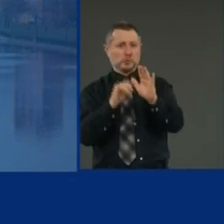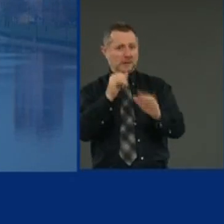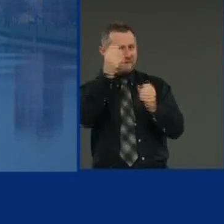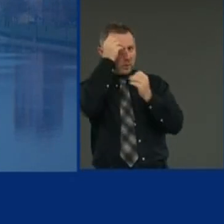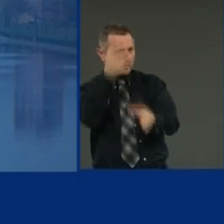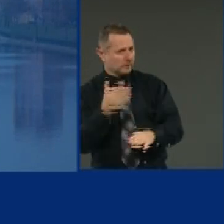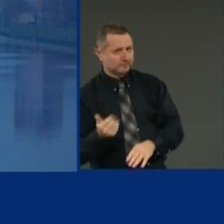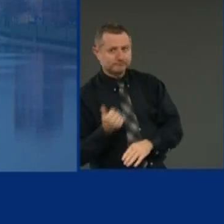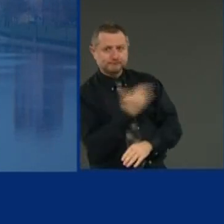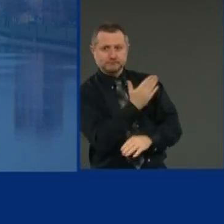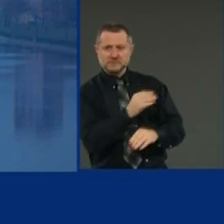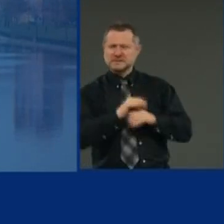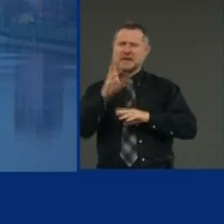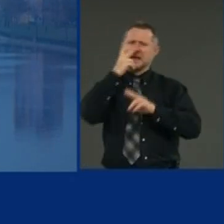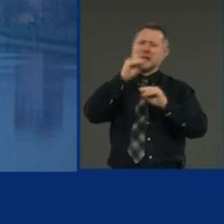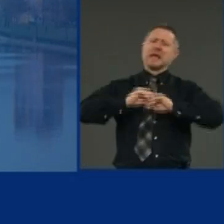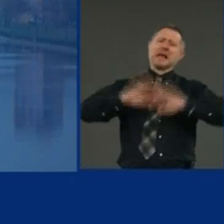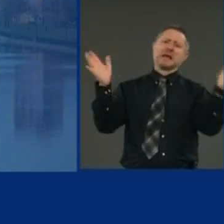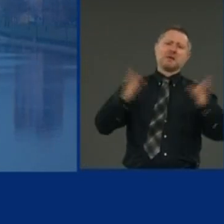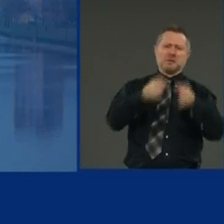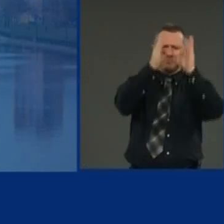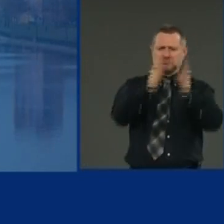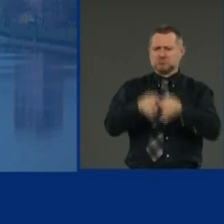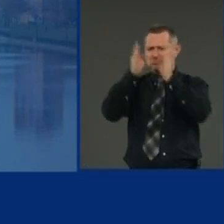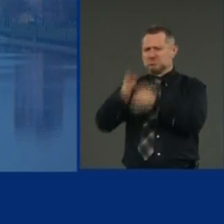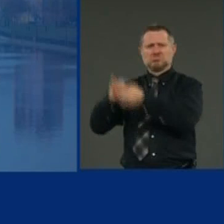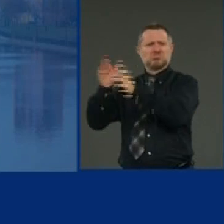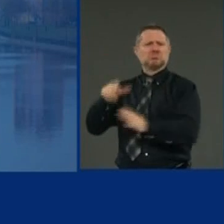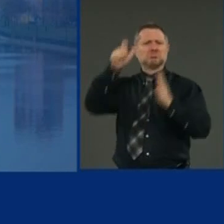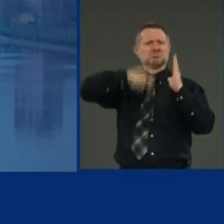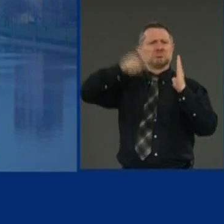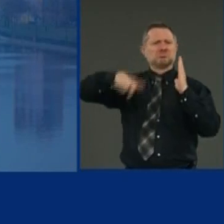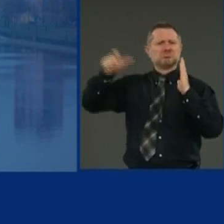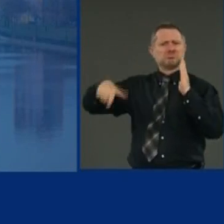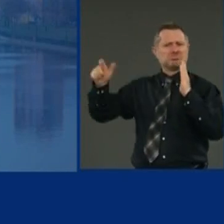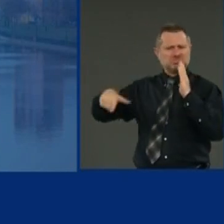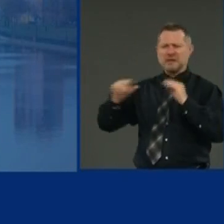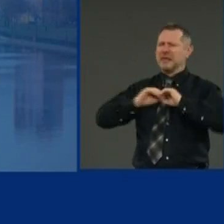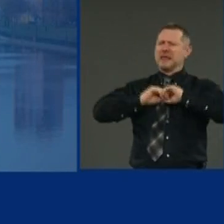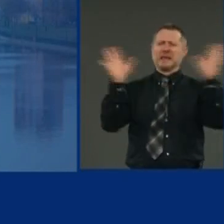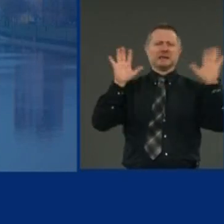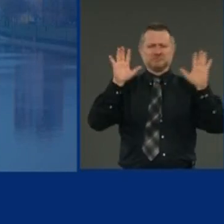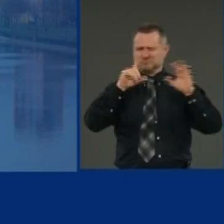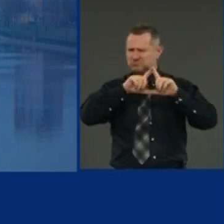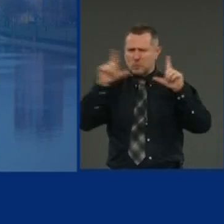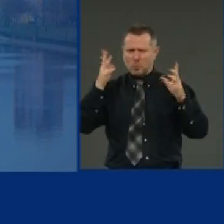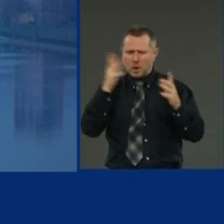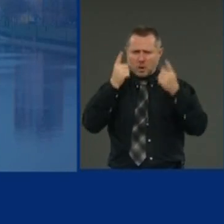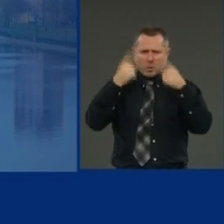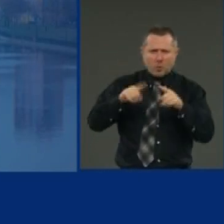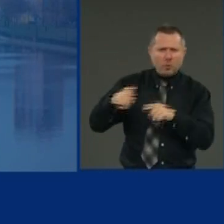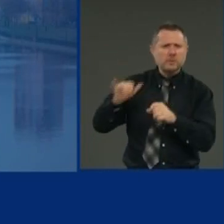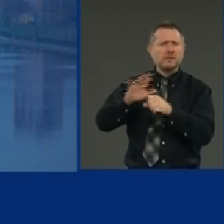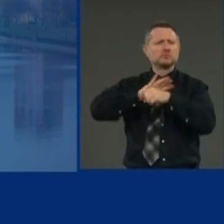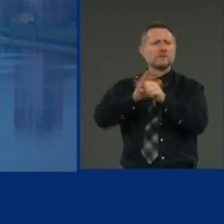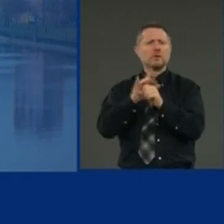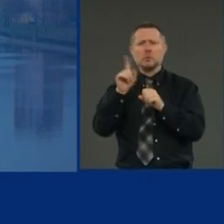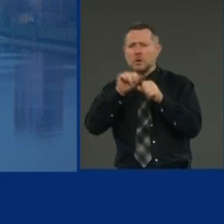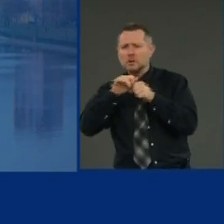AND WE HAVE A NEW DASHBOARD THAT ACTUALLY TRACKS THAT INFORMATION. AND YOU CAN SEE REMARKABLY